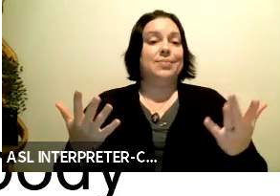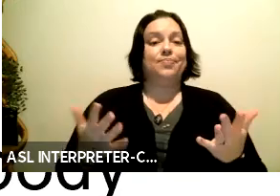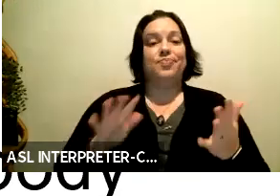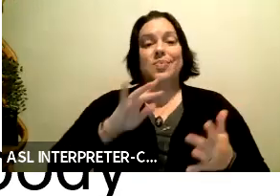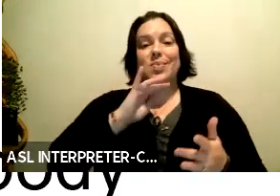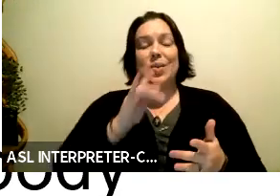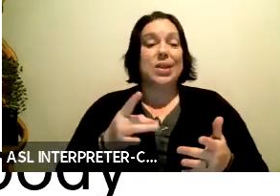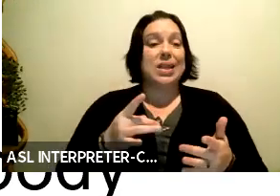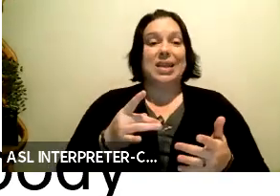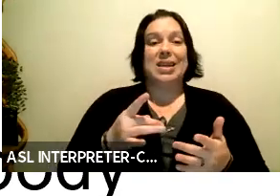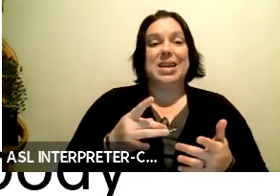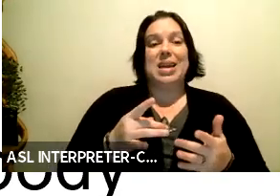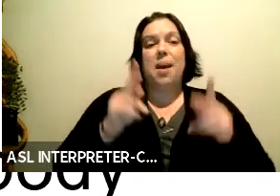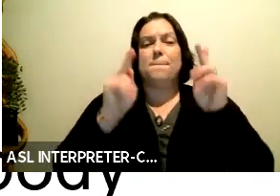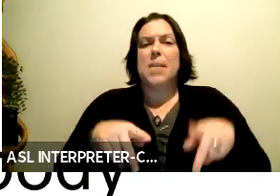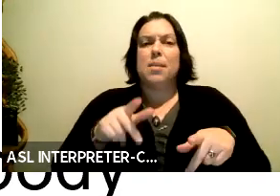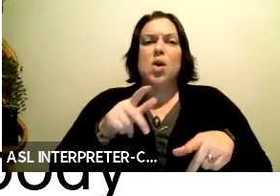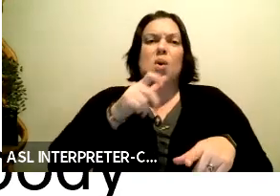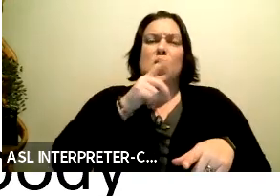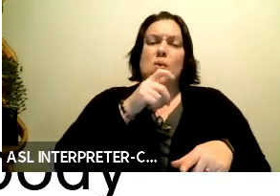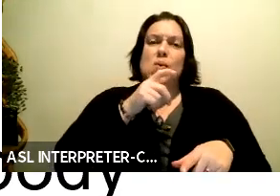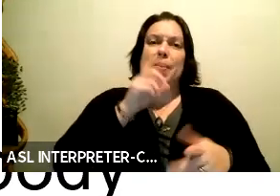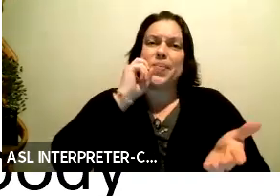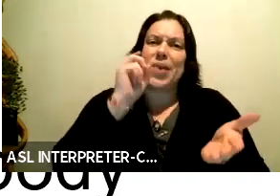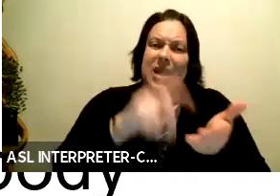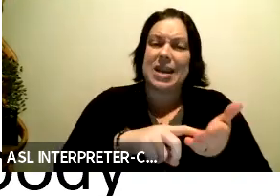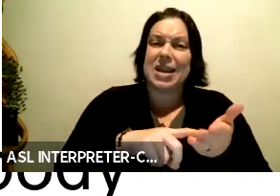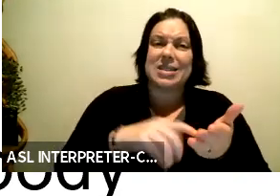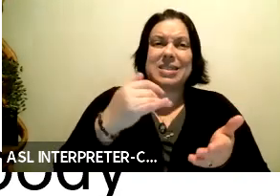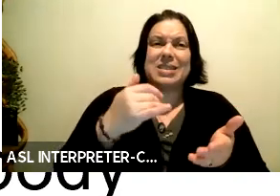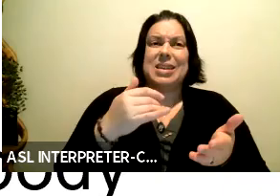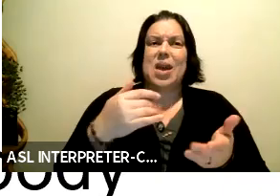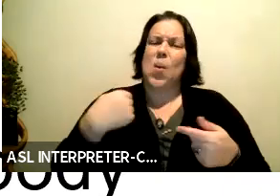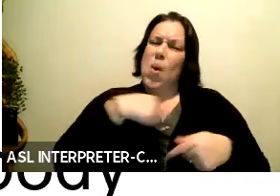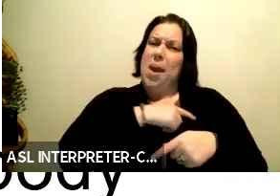a sustained response. Like we don't recognize that we're people. We're not just widgets that